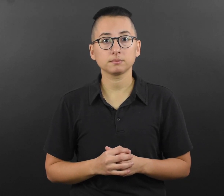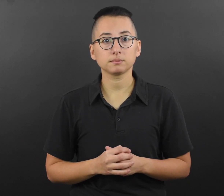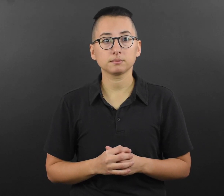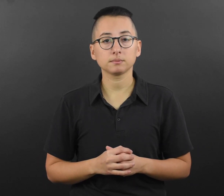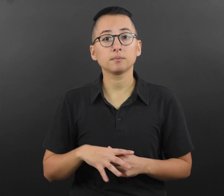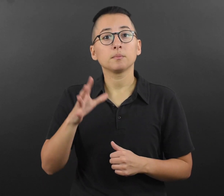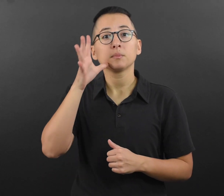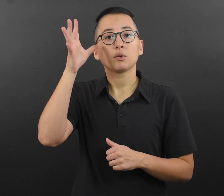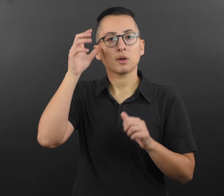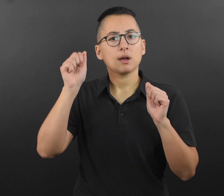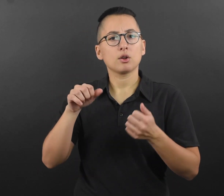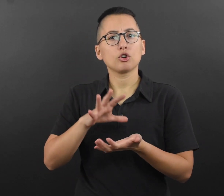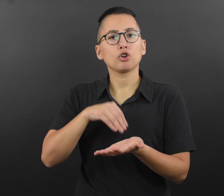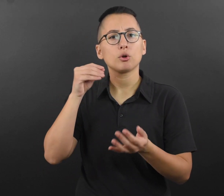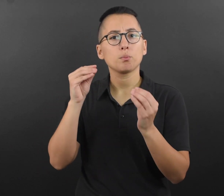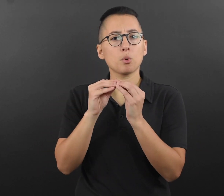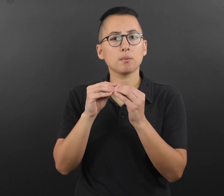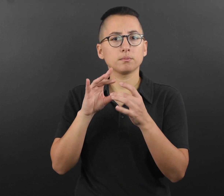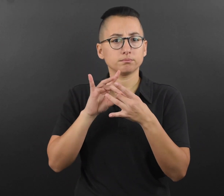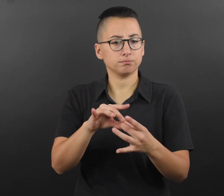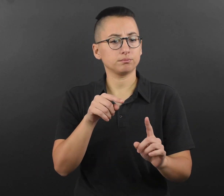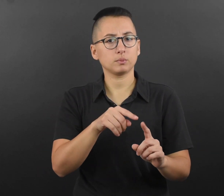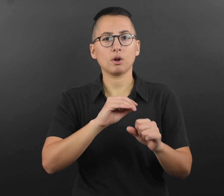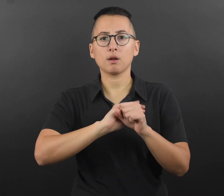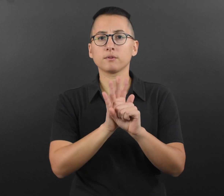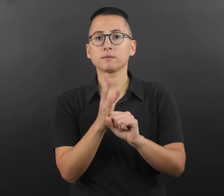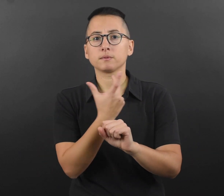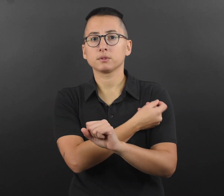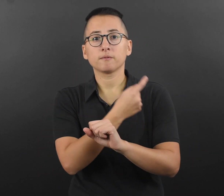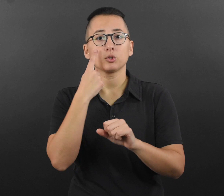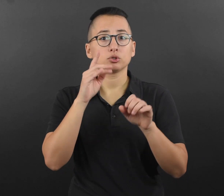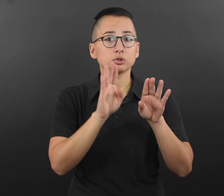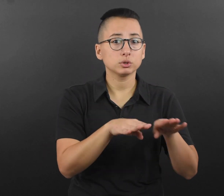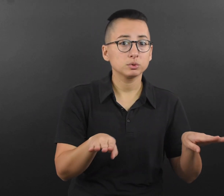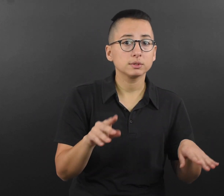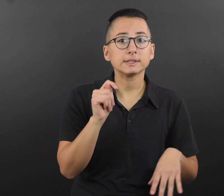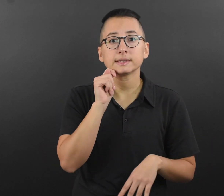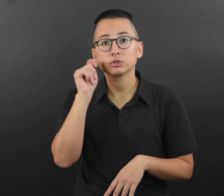Parents can learn more about COVID-19 vaccines for children and teens